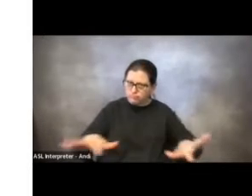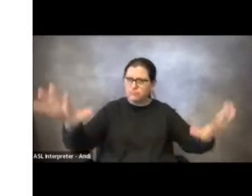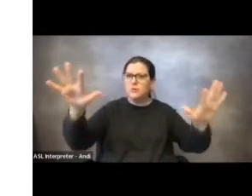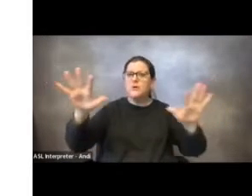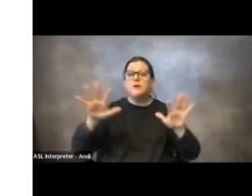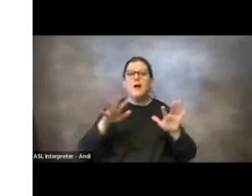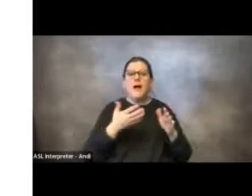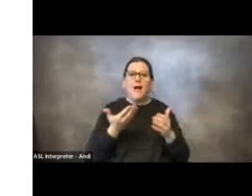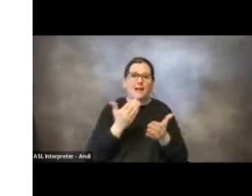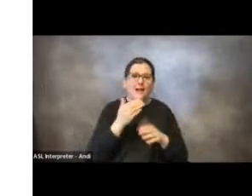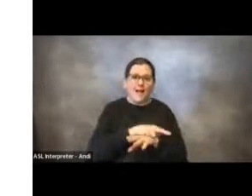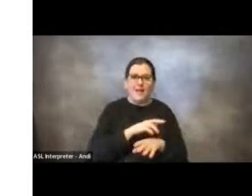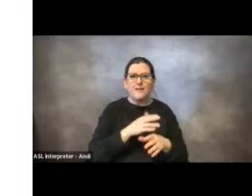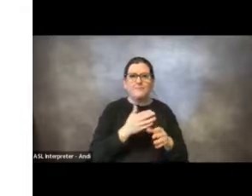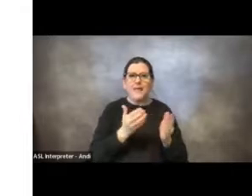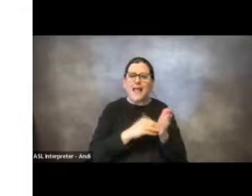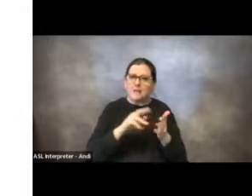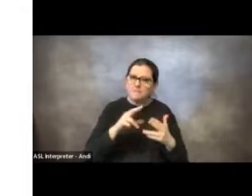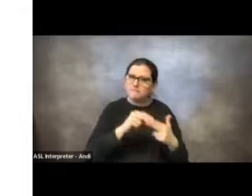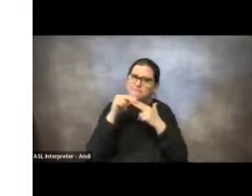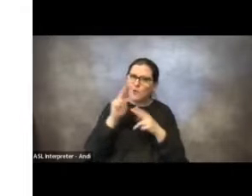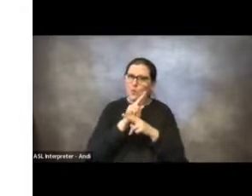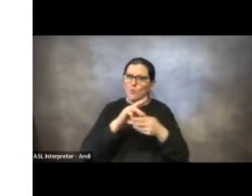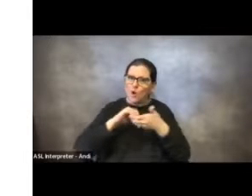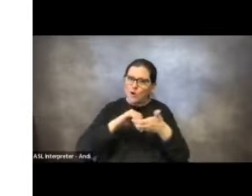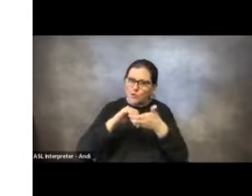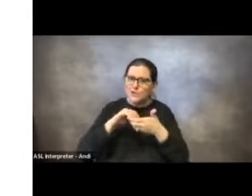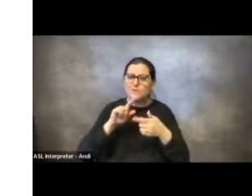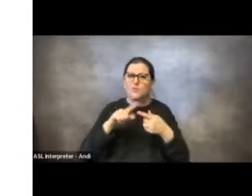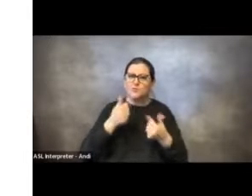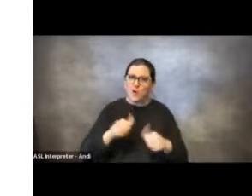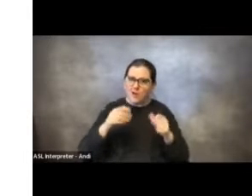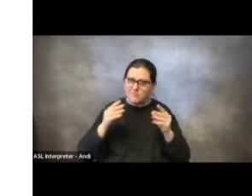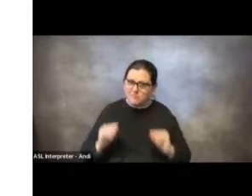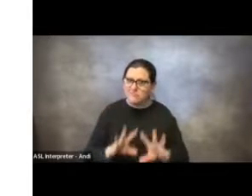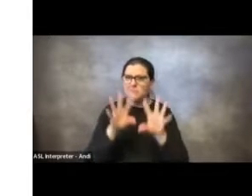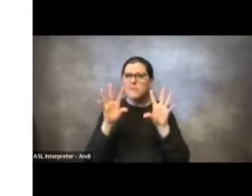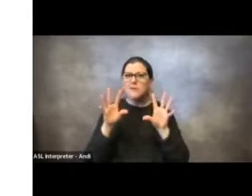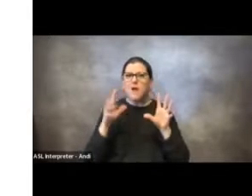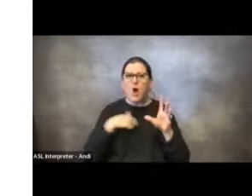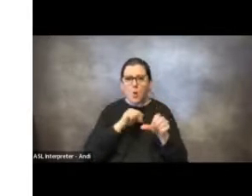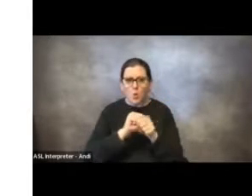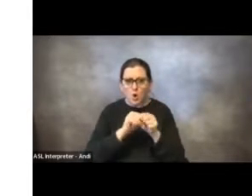again, to really advance the recommendations and bake this into the work that we're doing within the Justice Center and